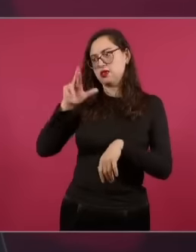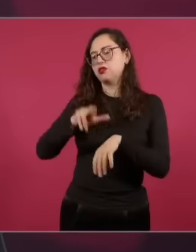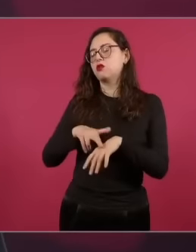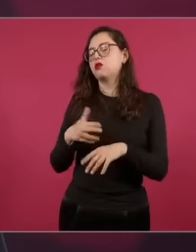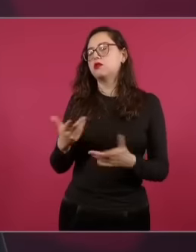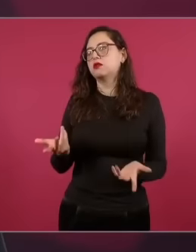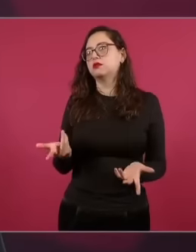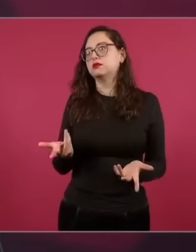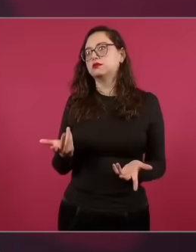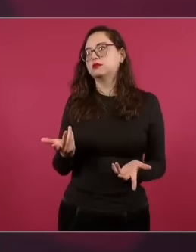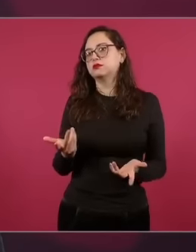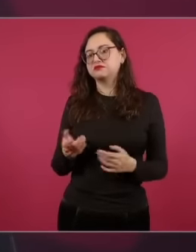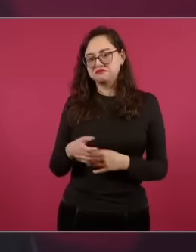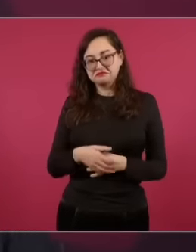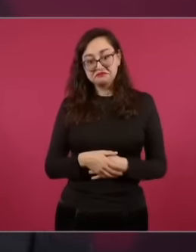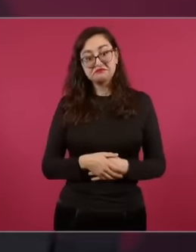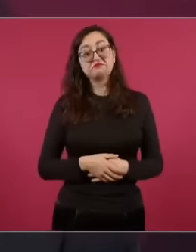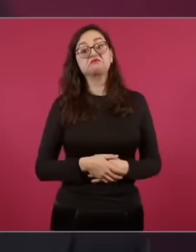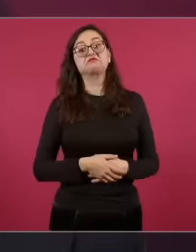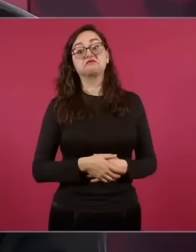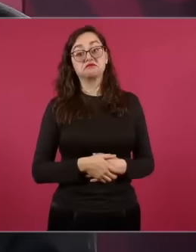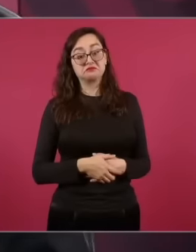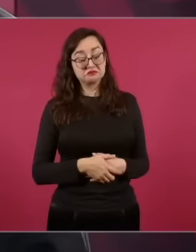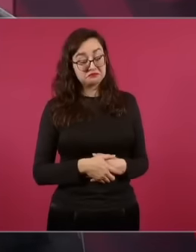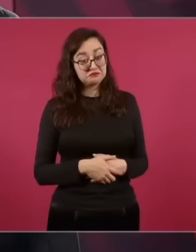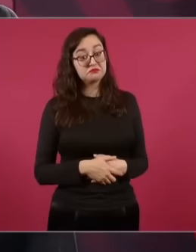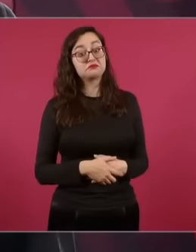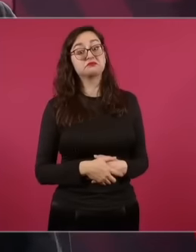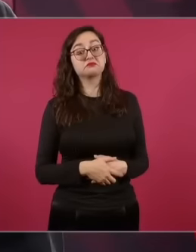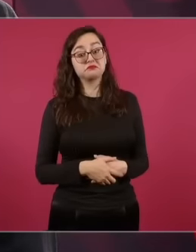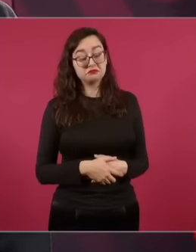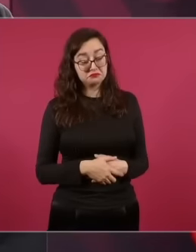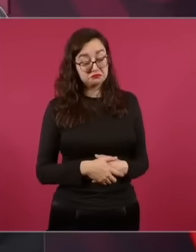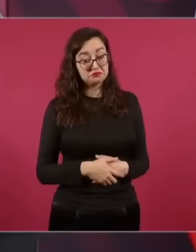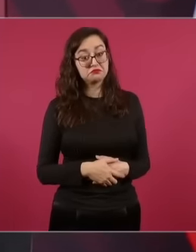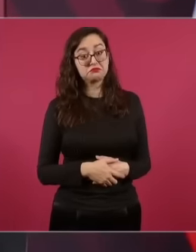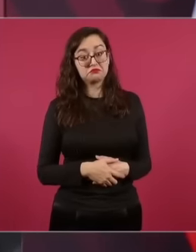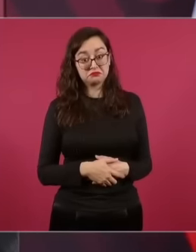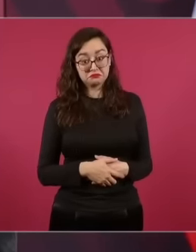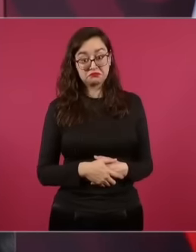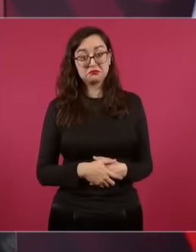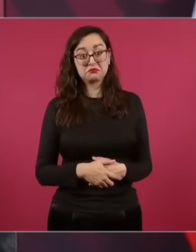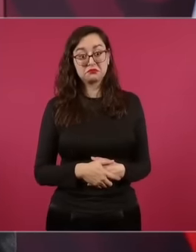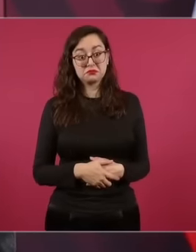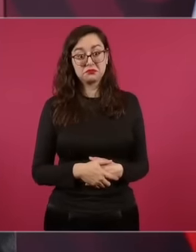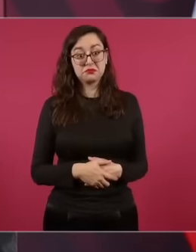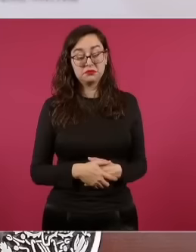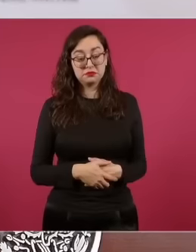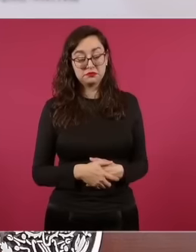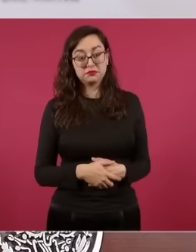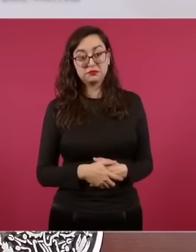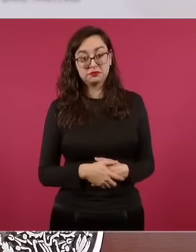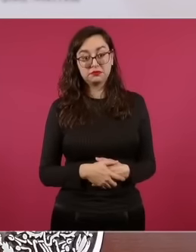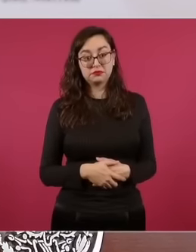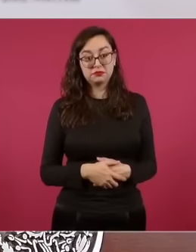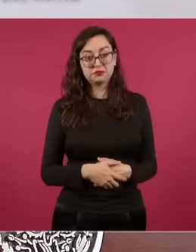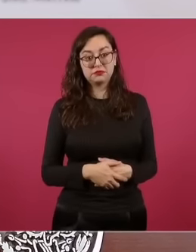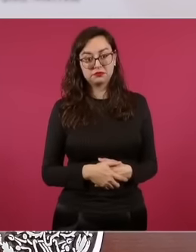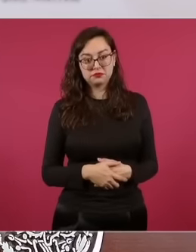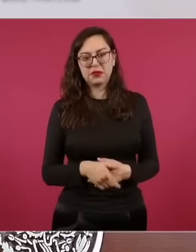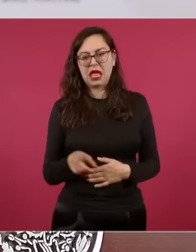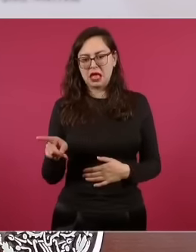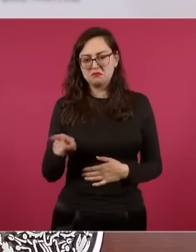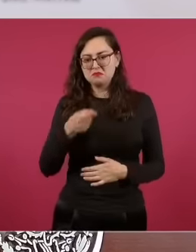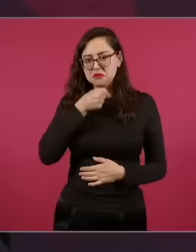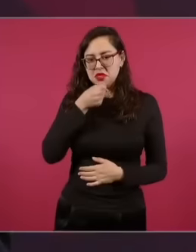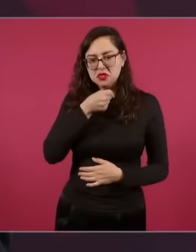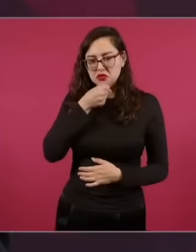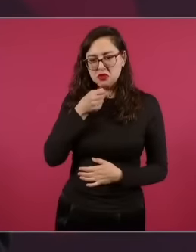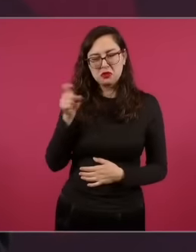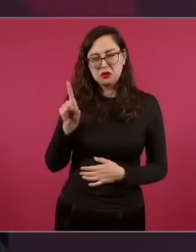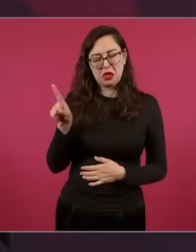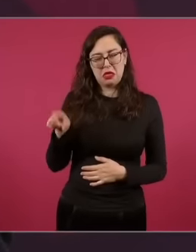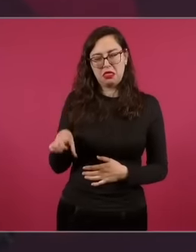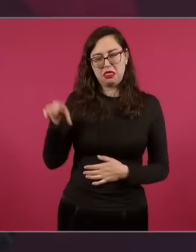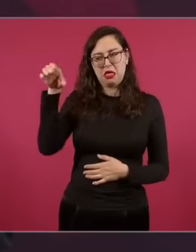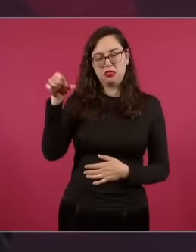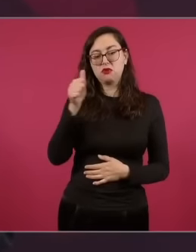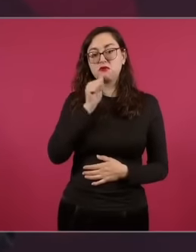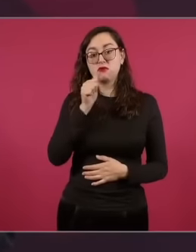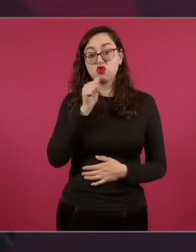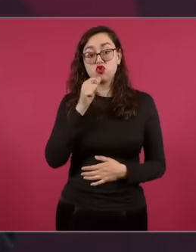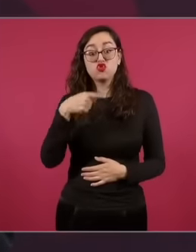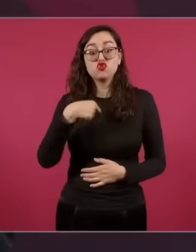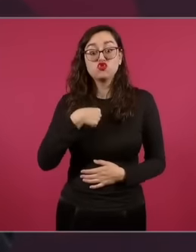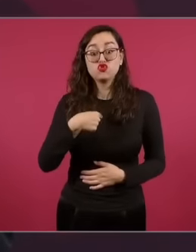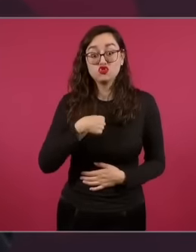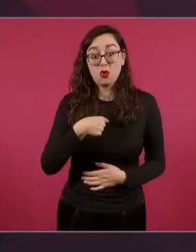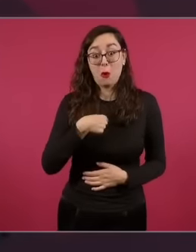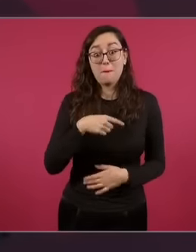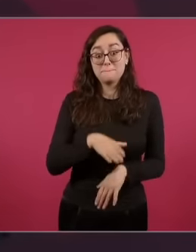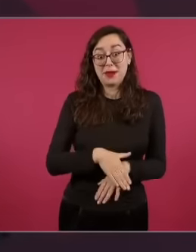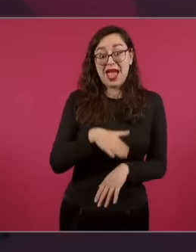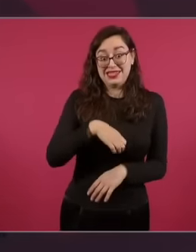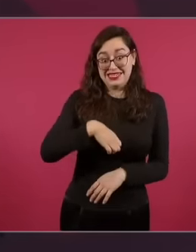Oh what did they call him the old man but he was not that old you know that I am the oldest president